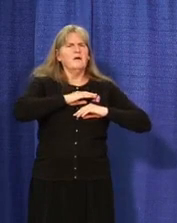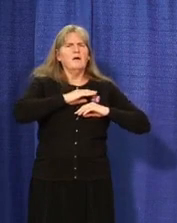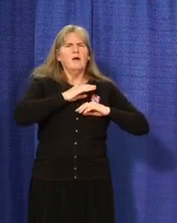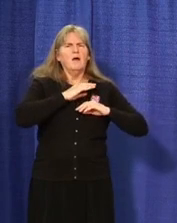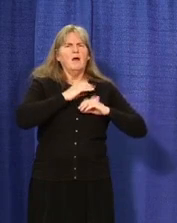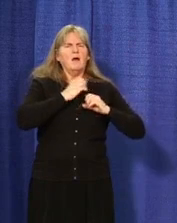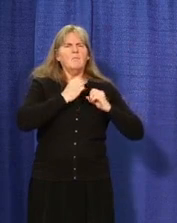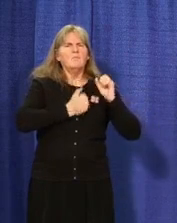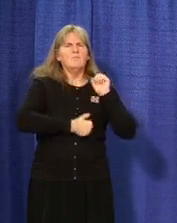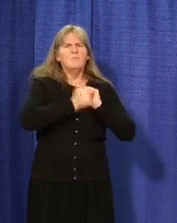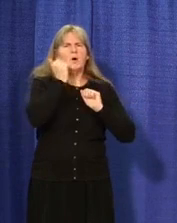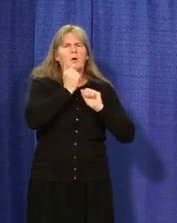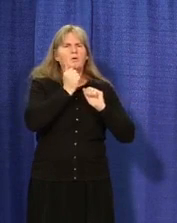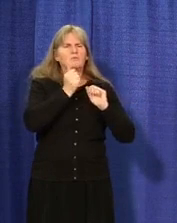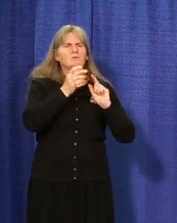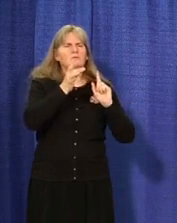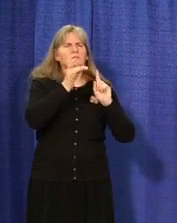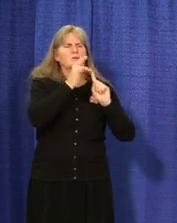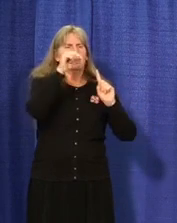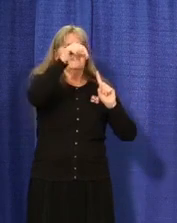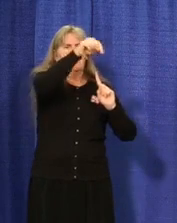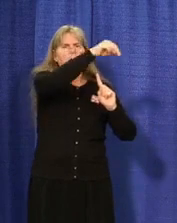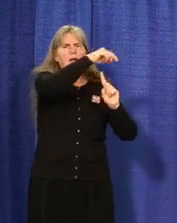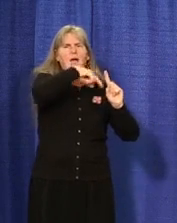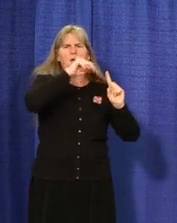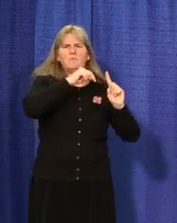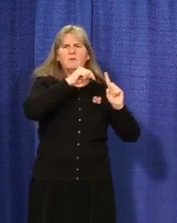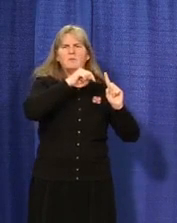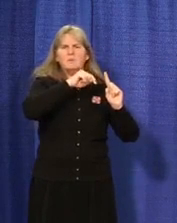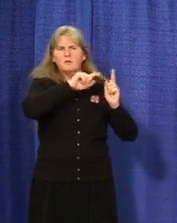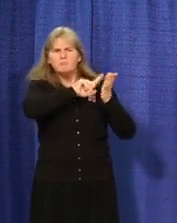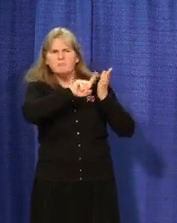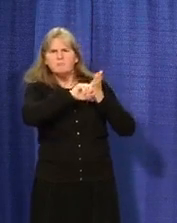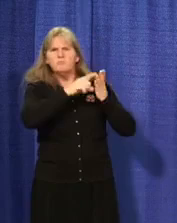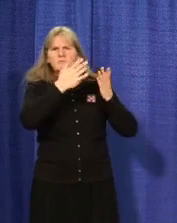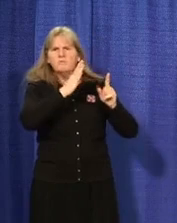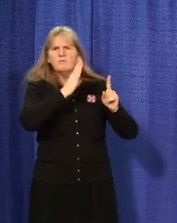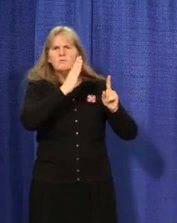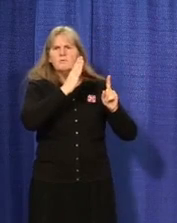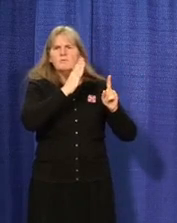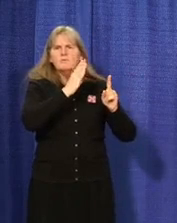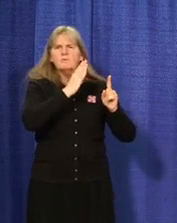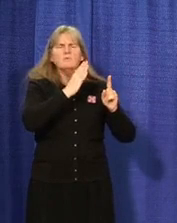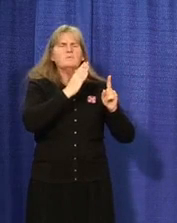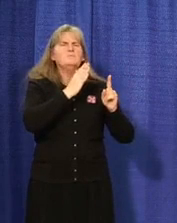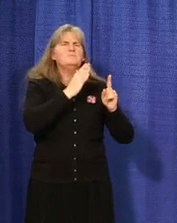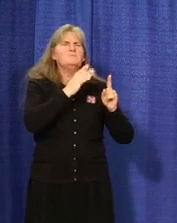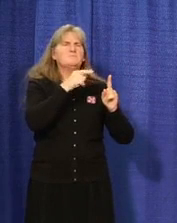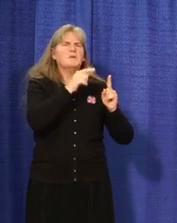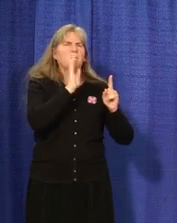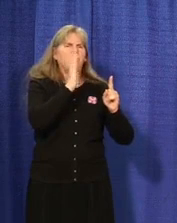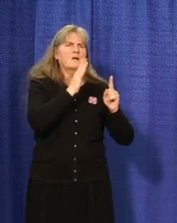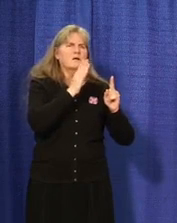that we have identified as contacts and more -- have been more concerned about.